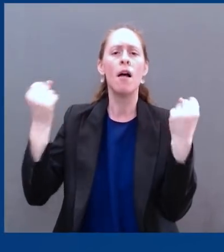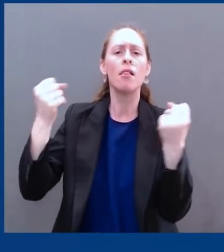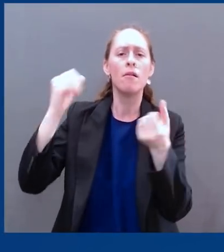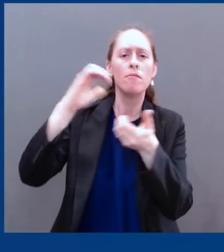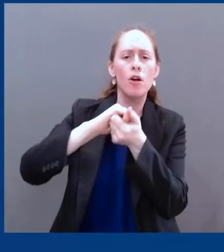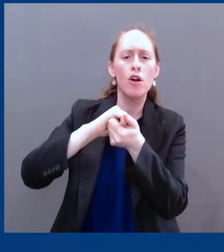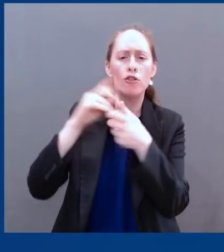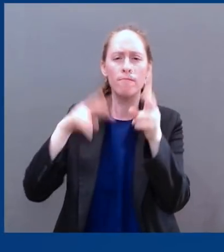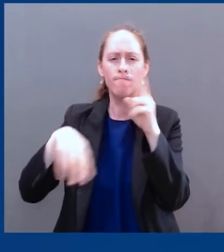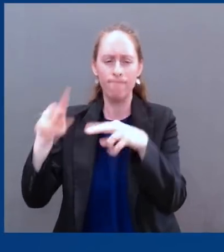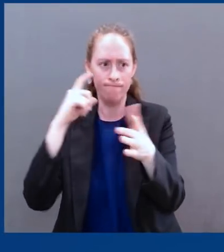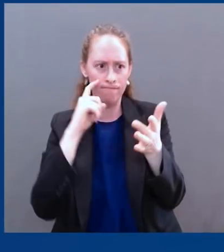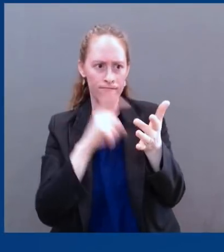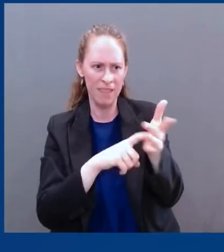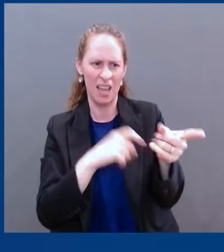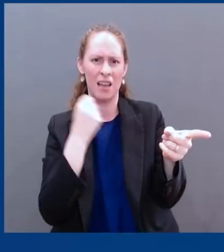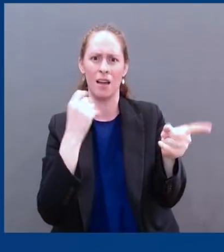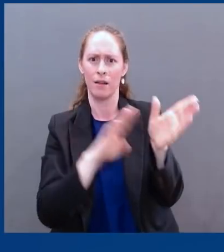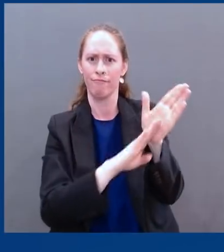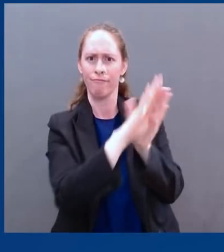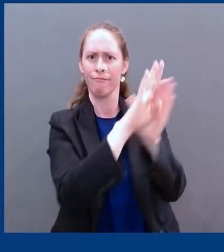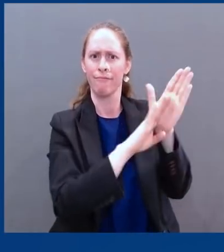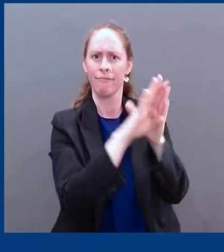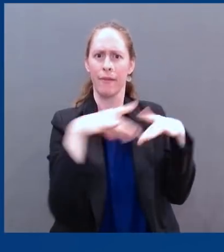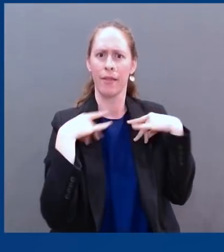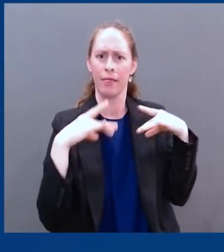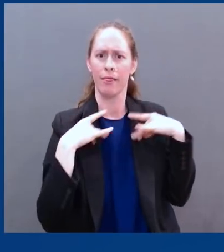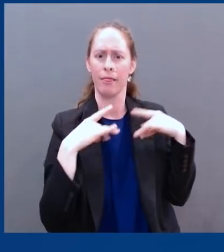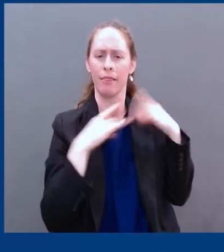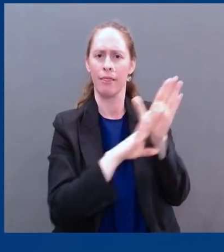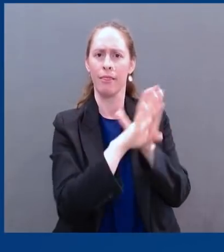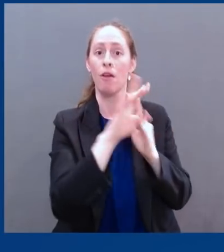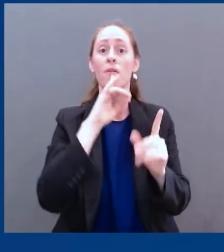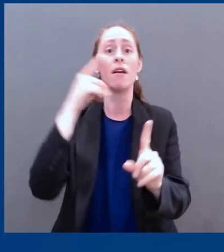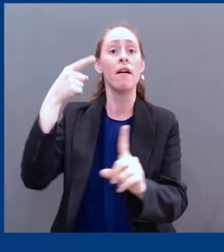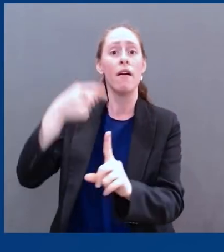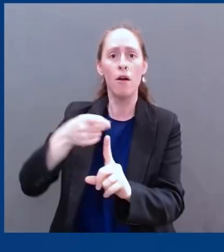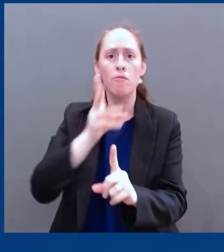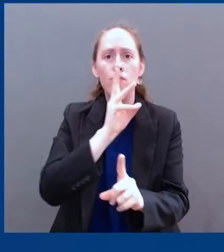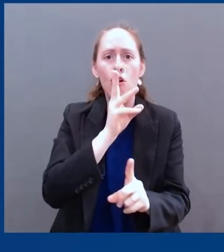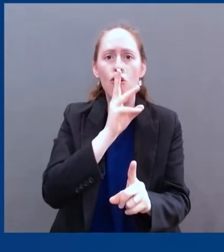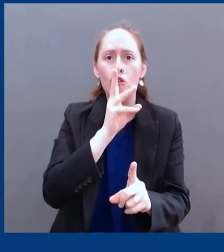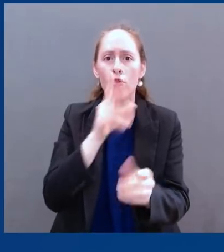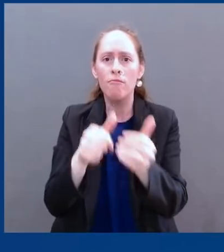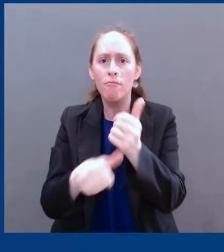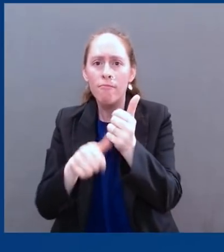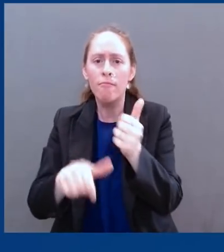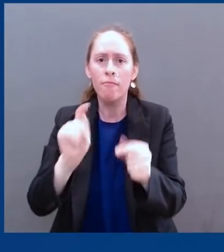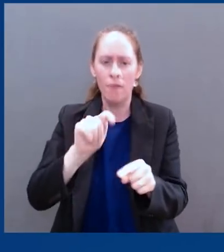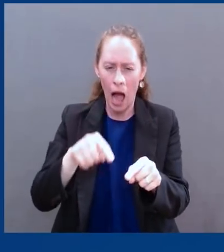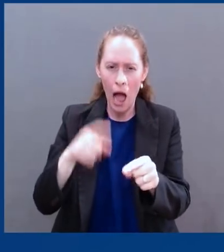is through the COVID-19 wastewater surveillance system. Currently, we're seeing a modest uptick of sites